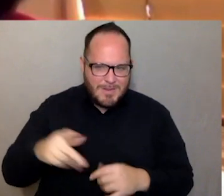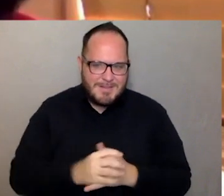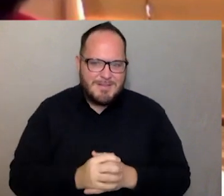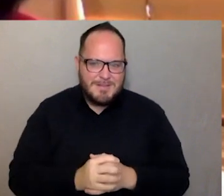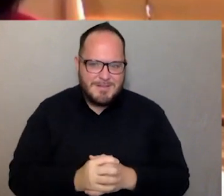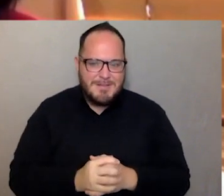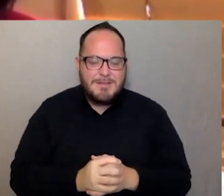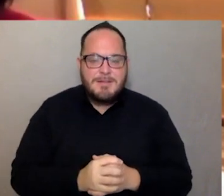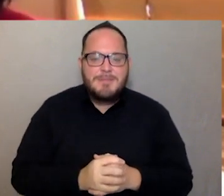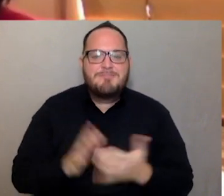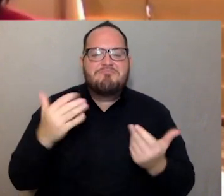FEBRUARY I GOT A CALL FROM THE OREGON HEALTH AUTHORITY DIRECTOR